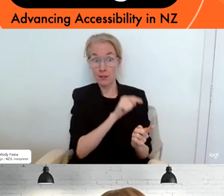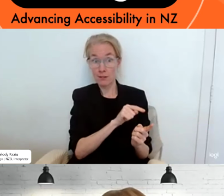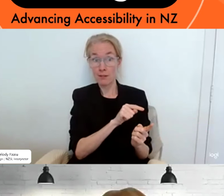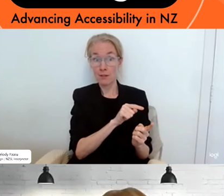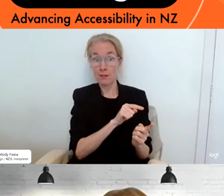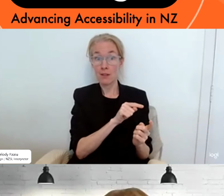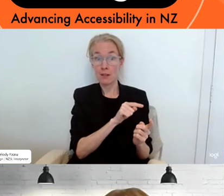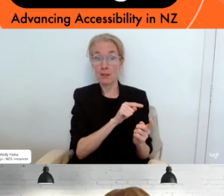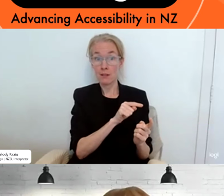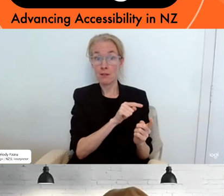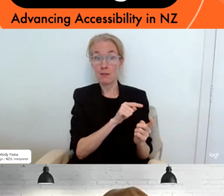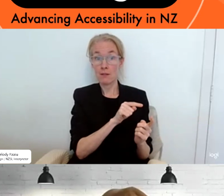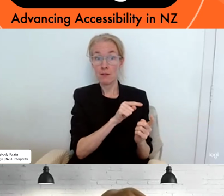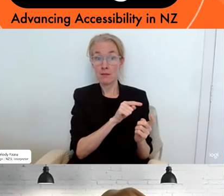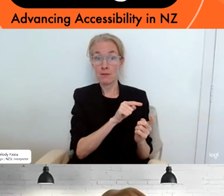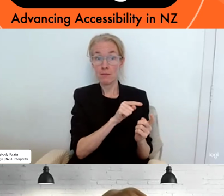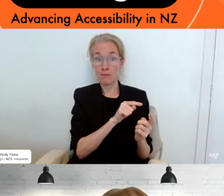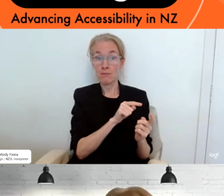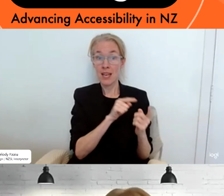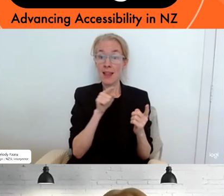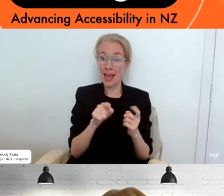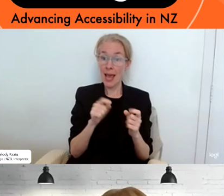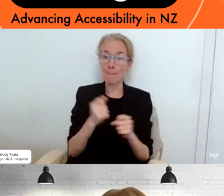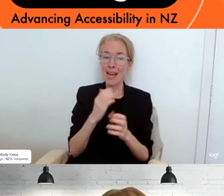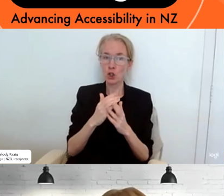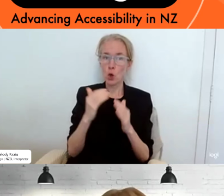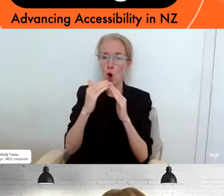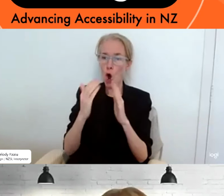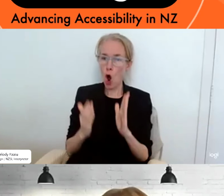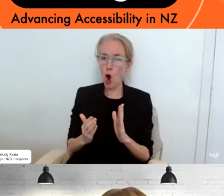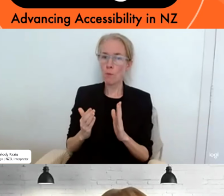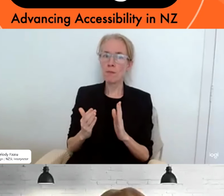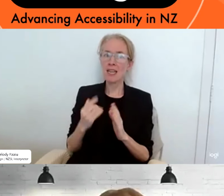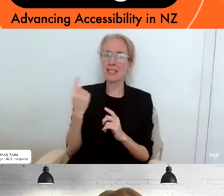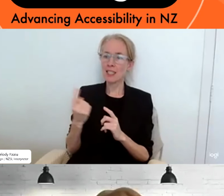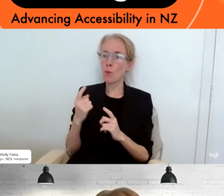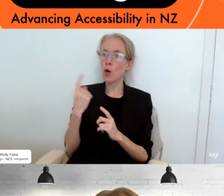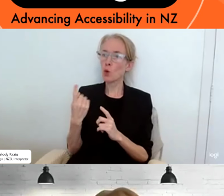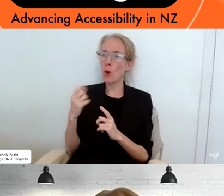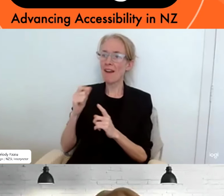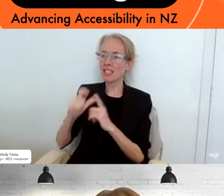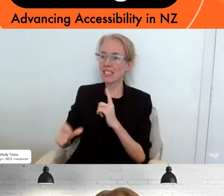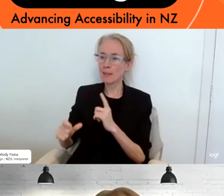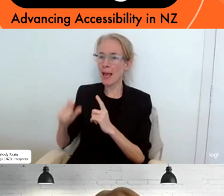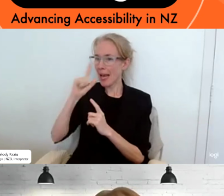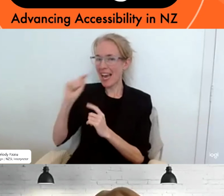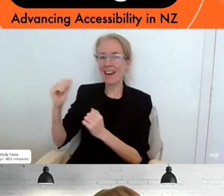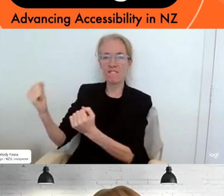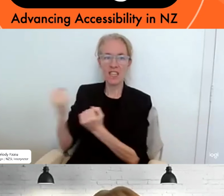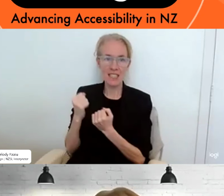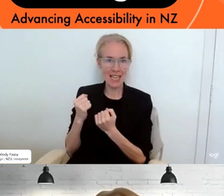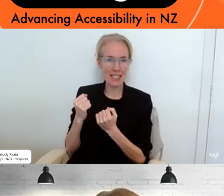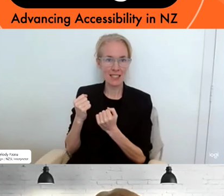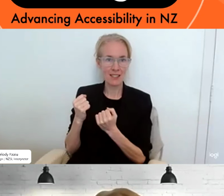sure visitability, and it's about really basic that Mike touched on. It's getting into a home and being able to use a toilet, it's